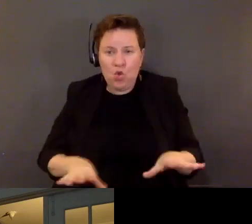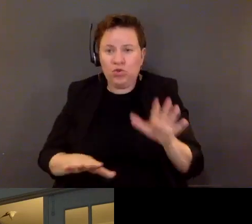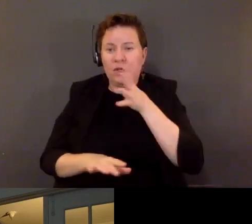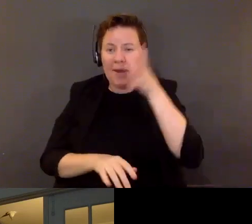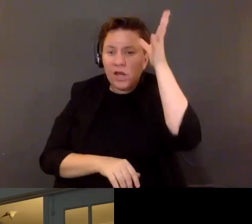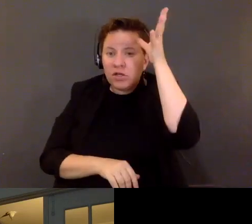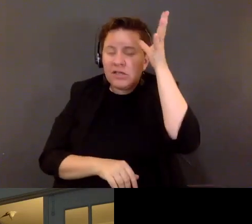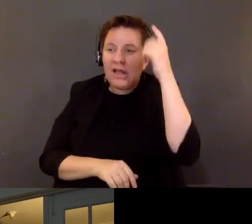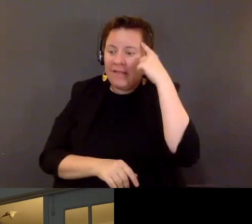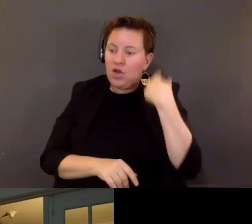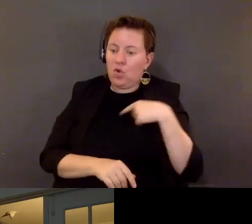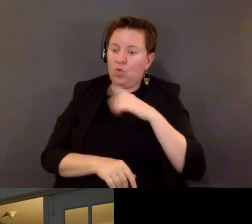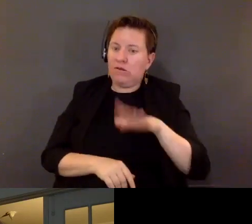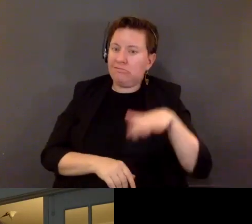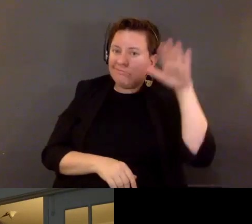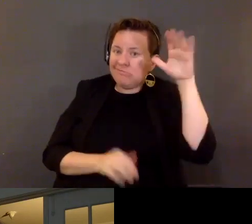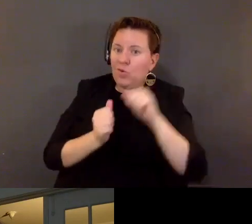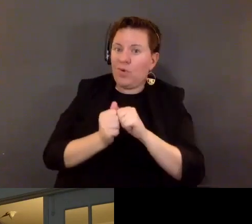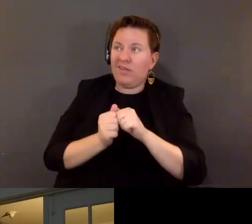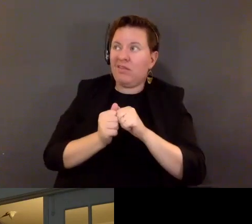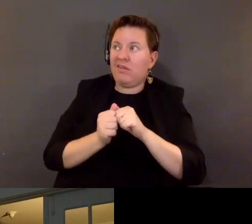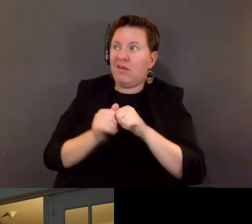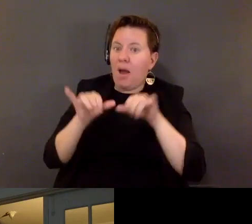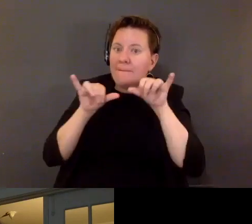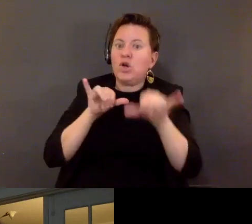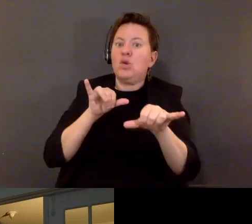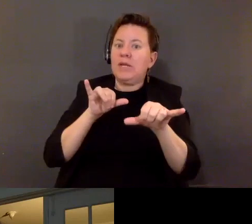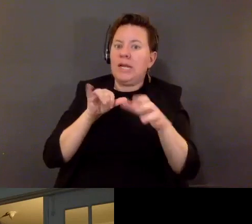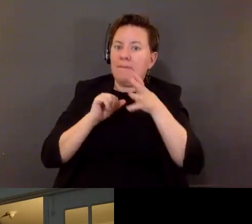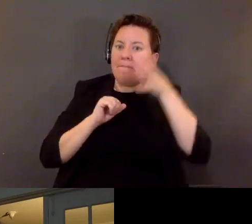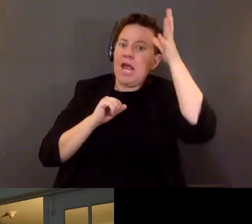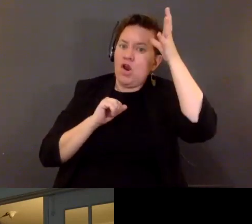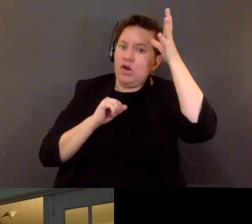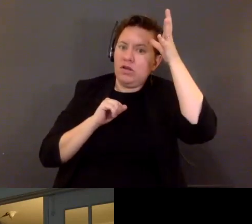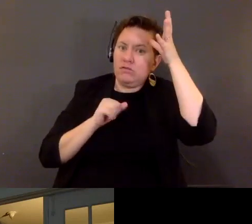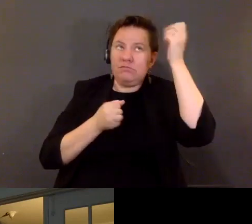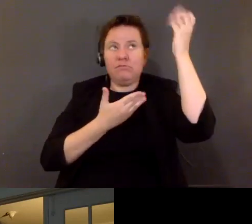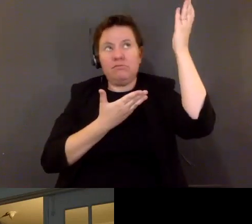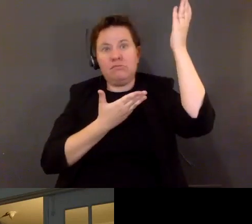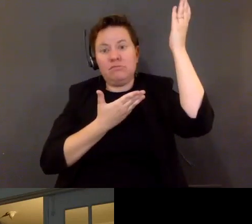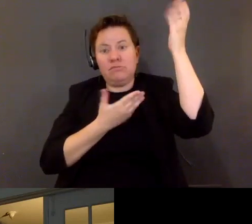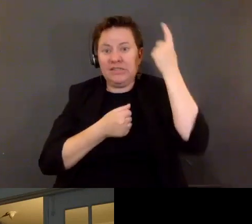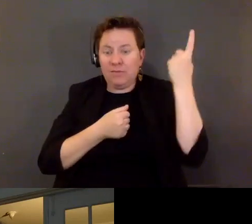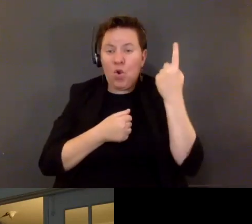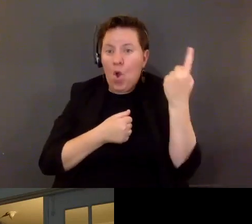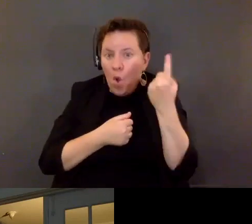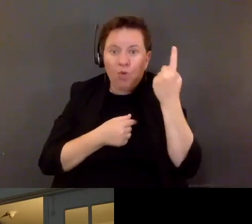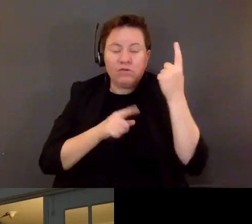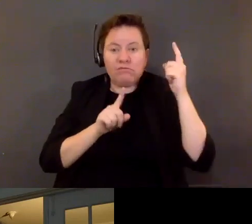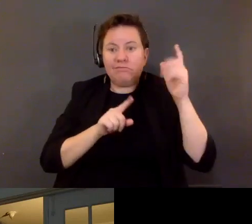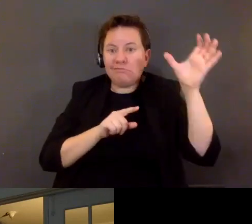we came up with a permanent parent somebody who is always going to be listening always going to be